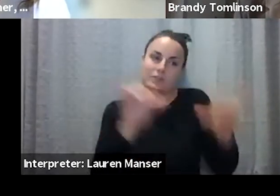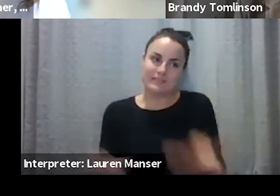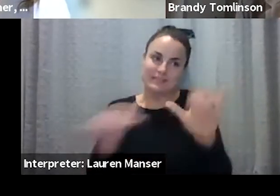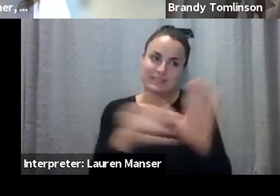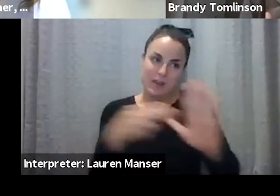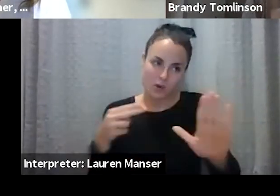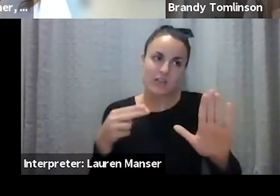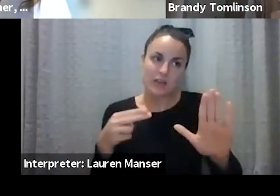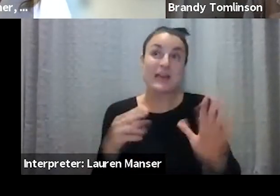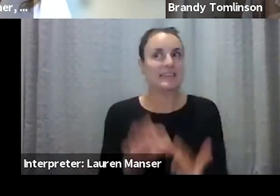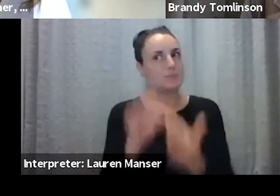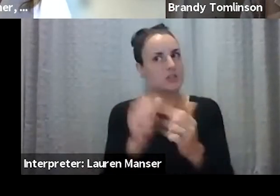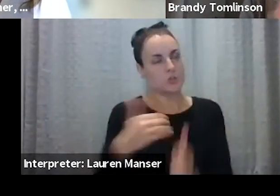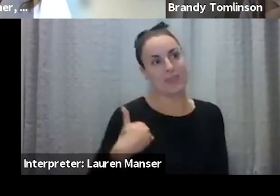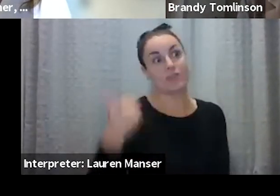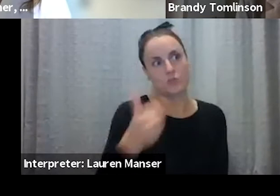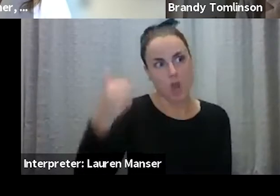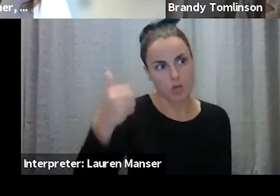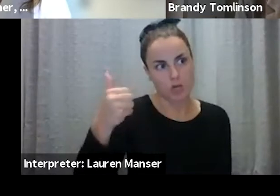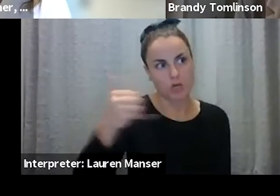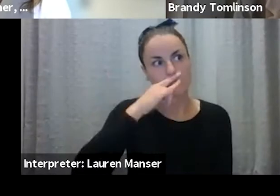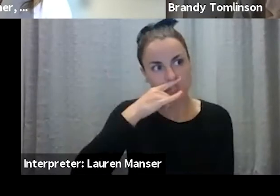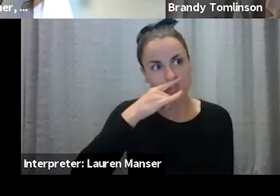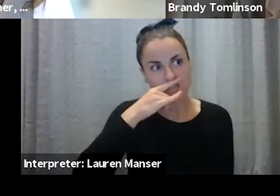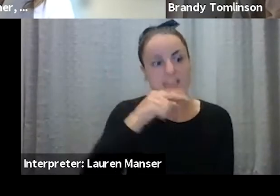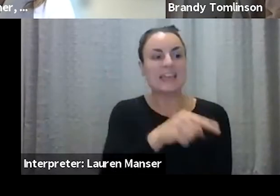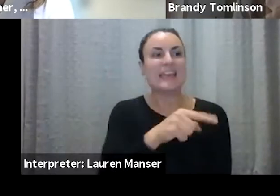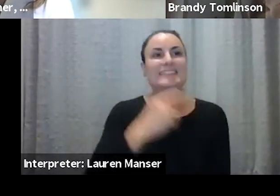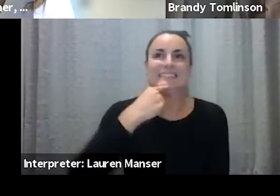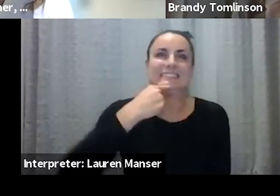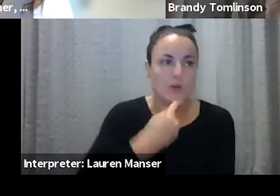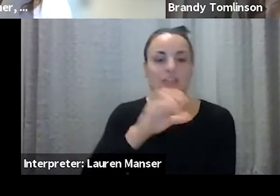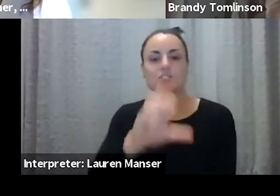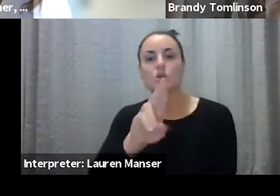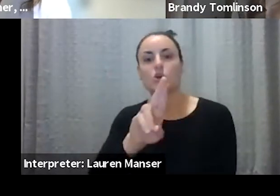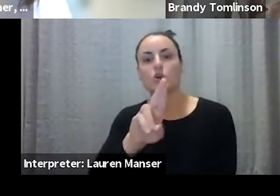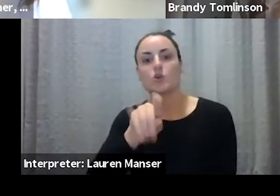it quickly could turn it that a behavioral problem, not that it didn't mental illness.